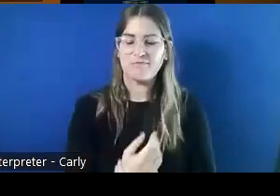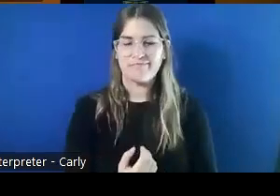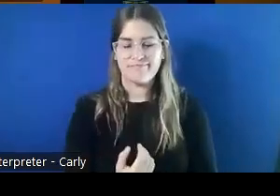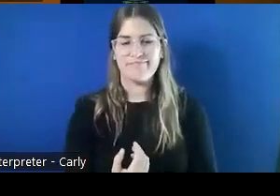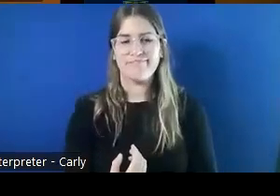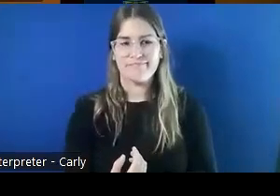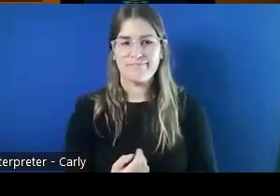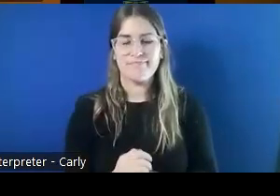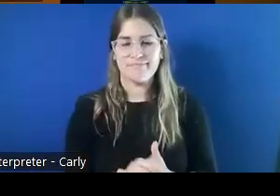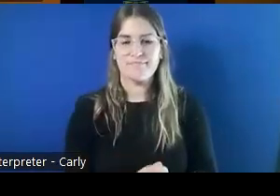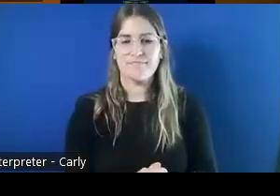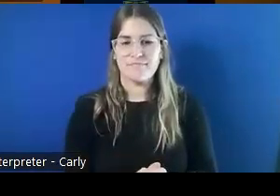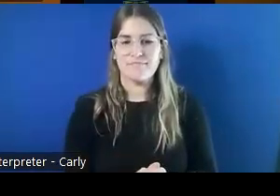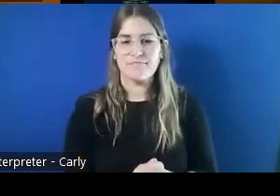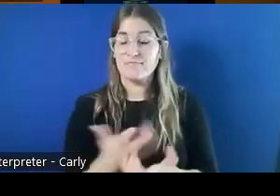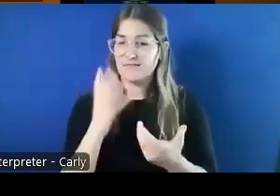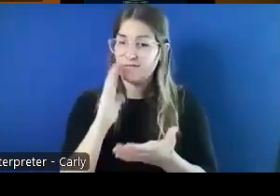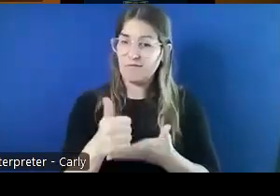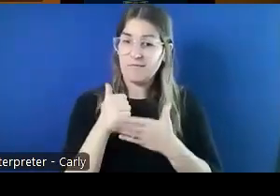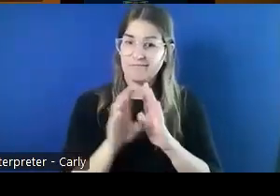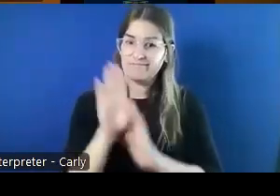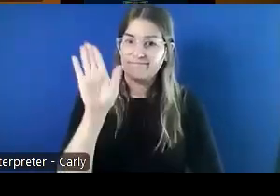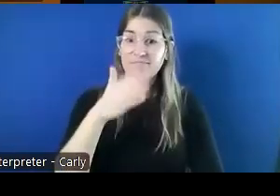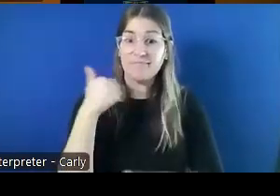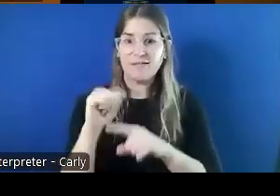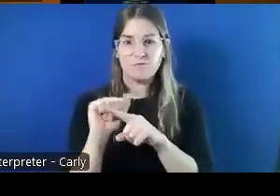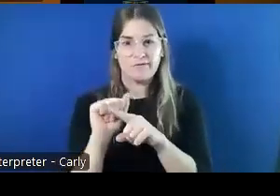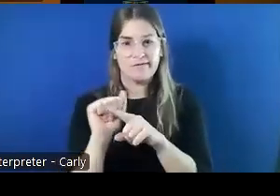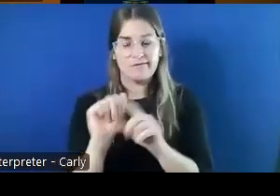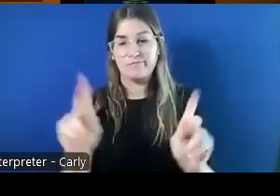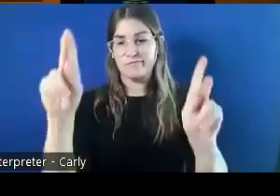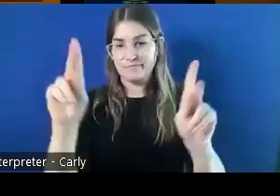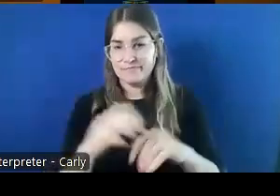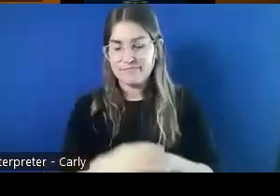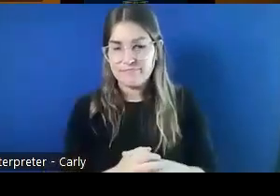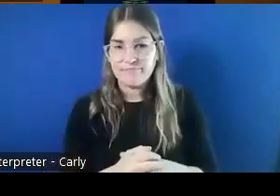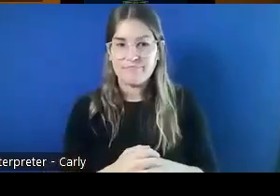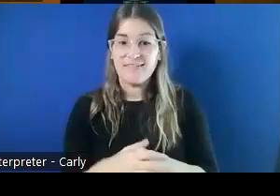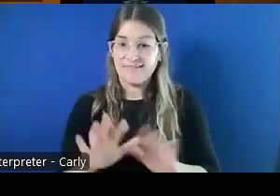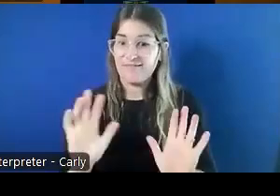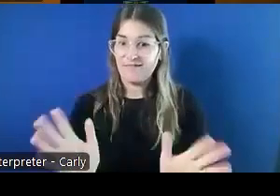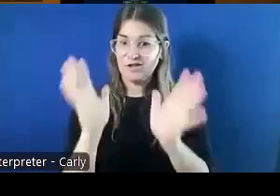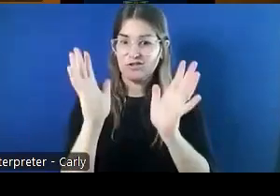to to develop better training opportunities and and Foster you know adaptations that lead